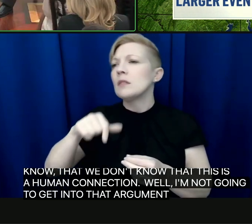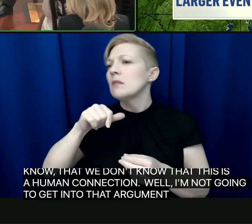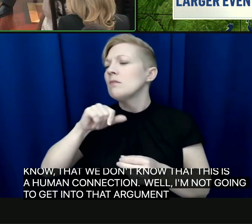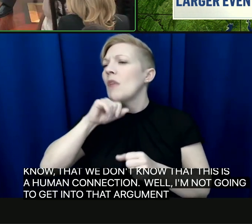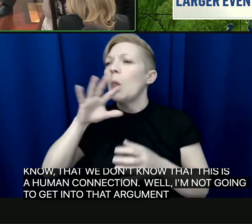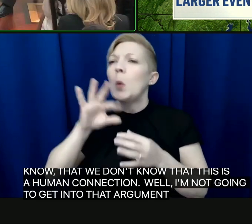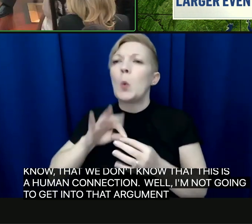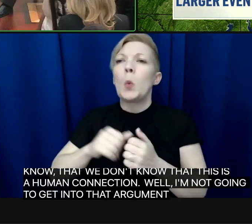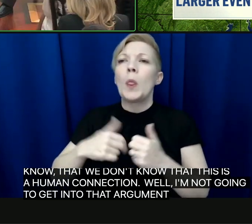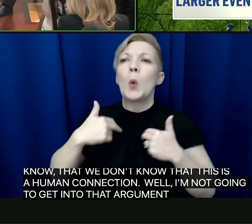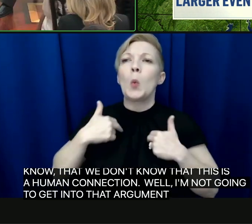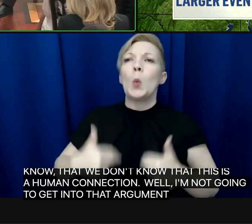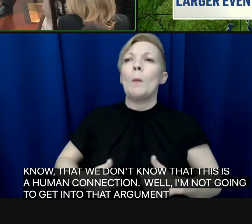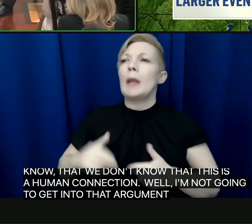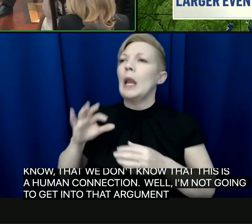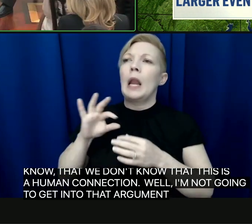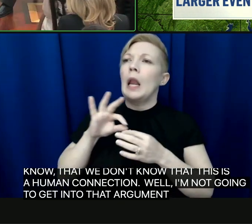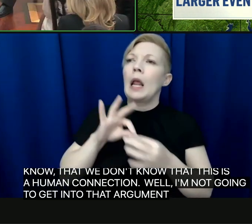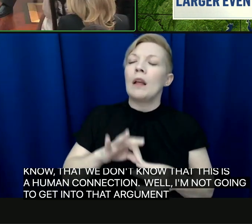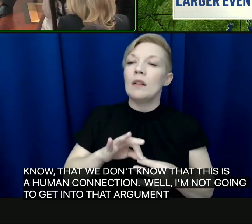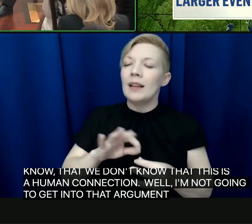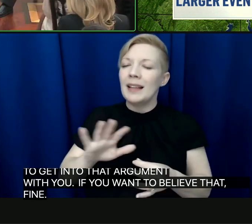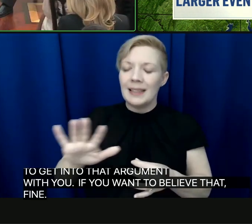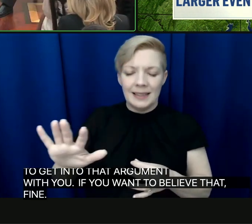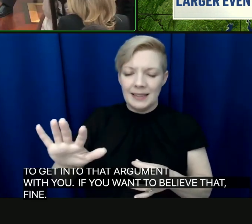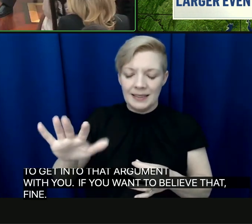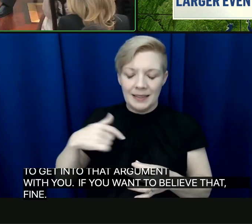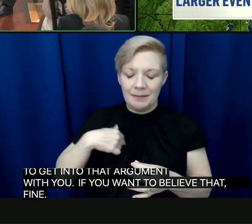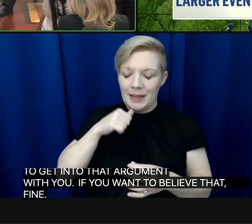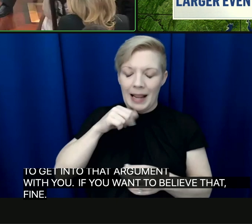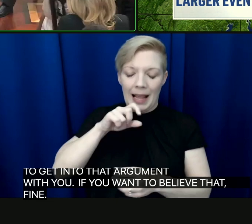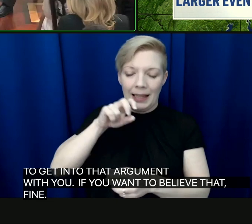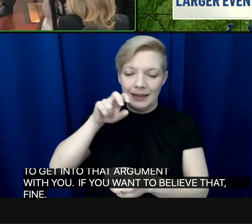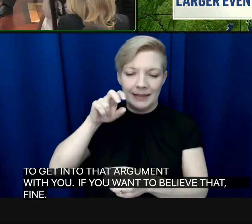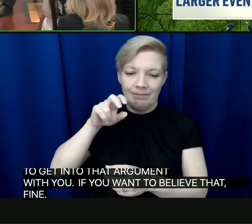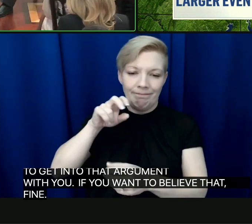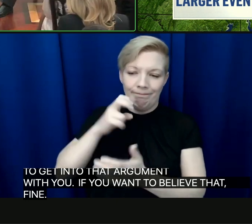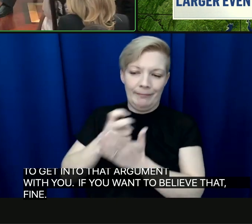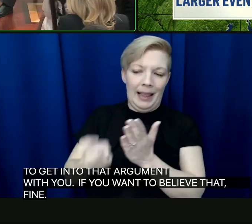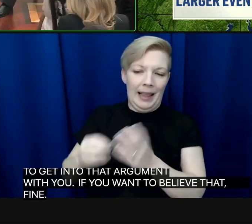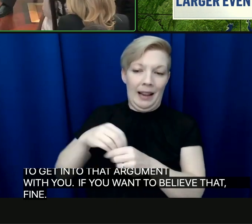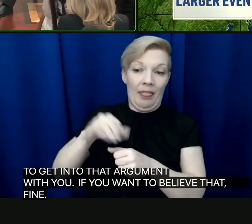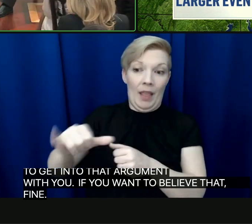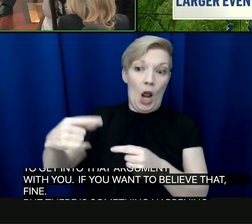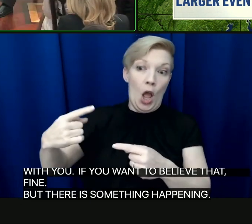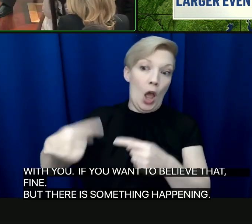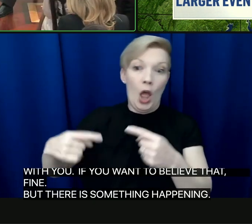But there is something happening and it has continued to happen. We can argue about what's causing it,